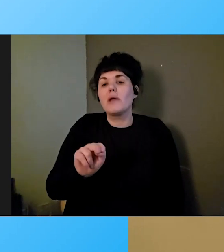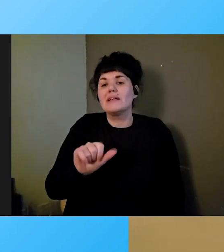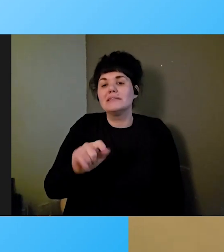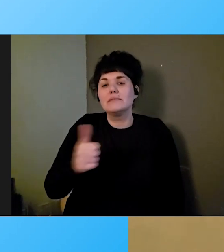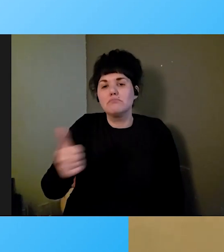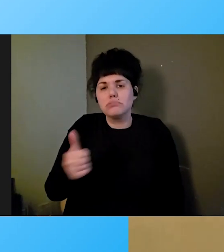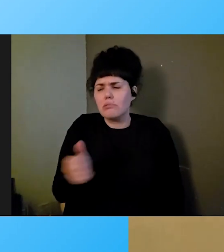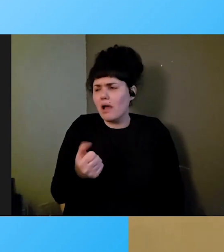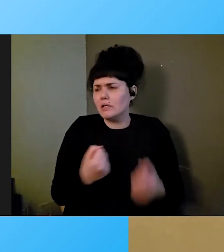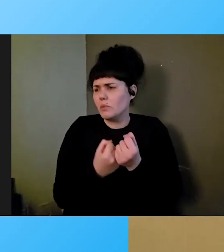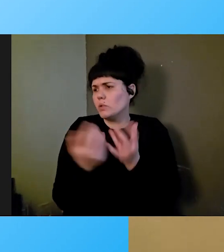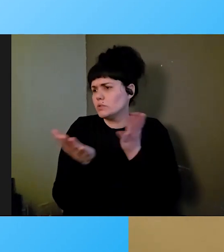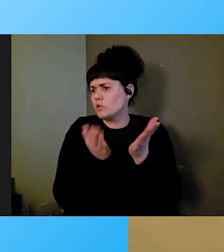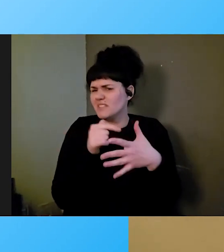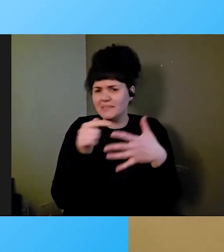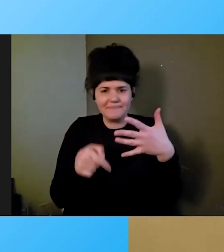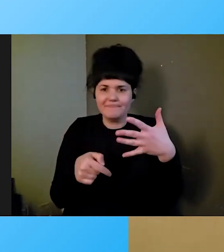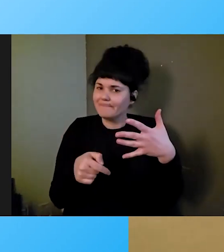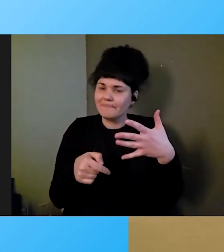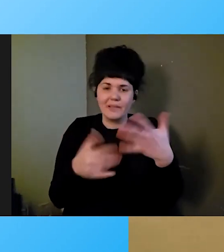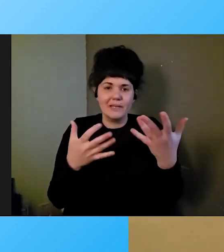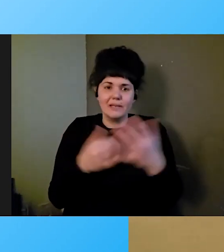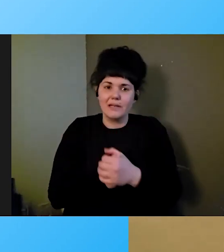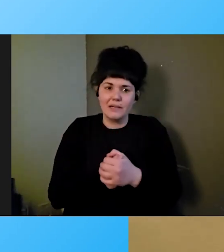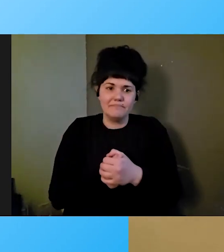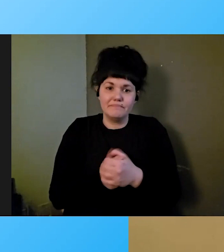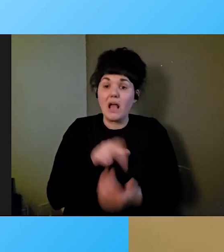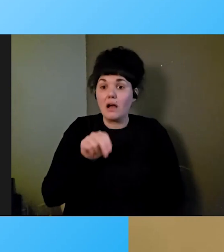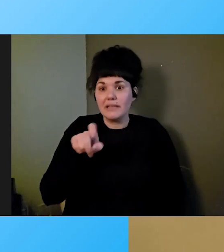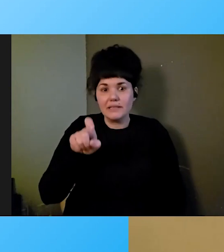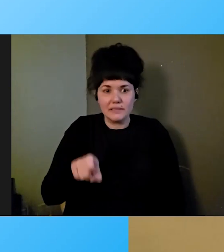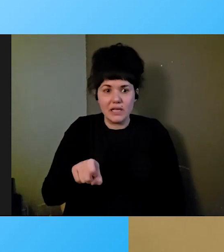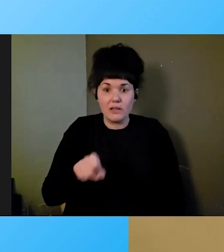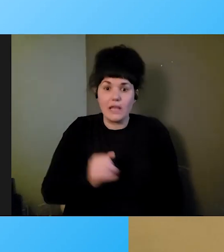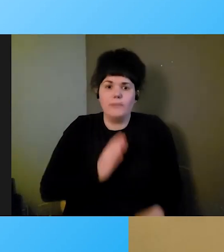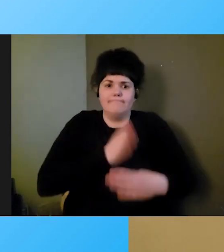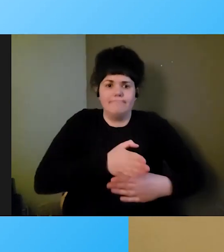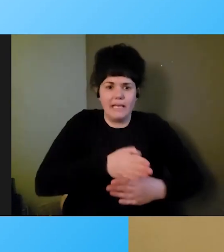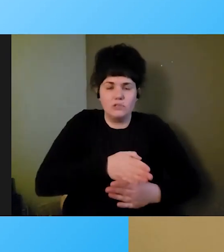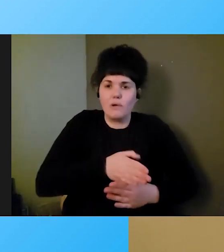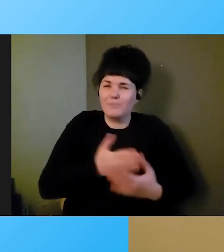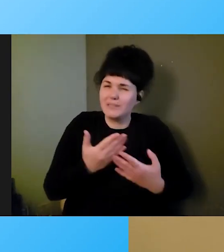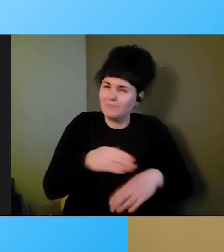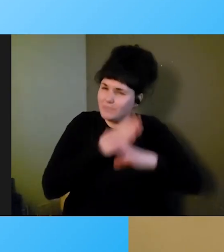supports and services were being unnecessarily interrupted. So, you know, that was the